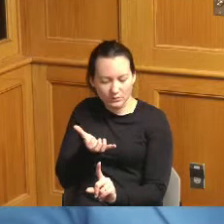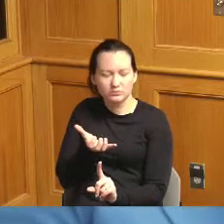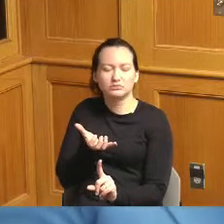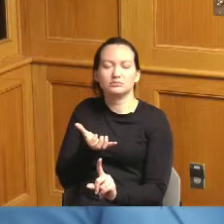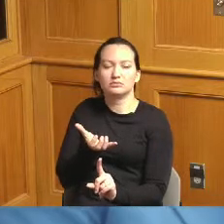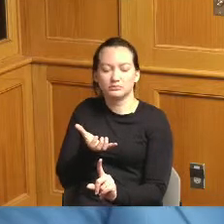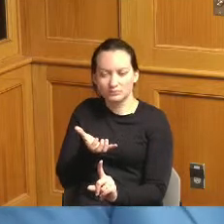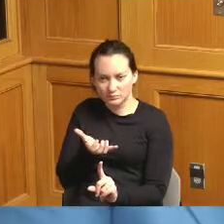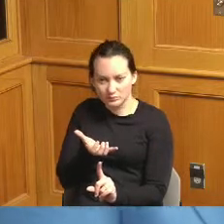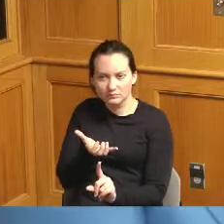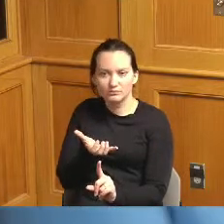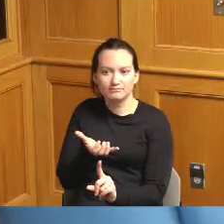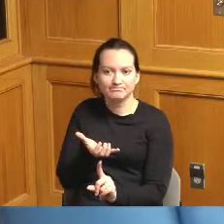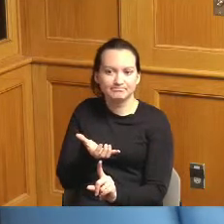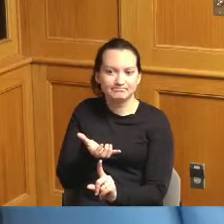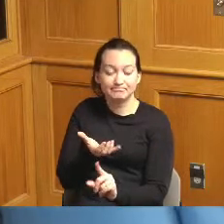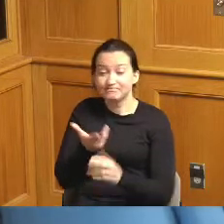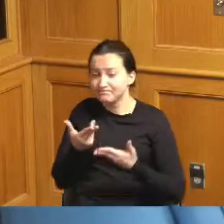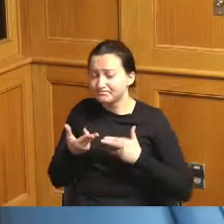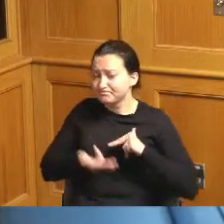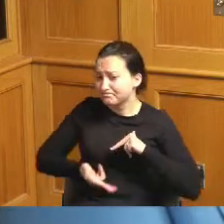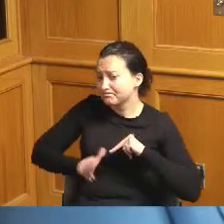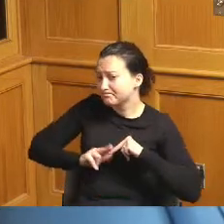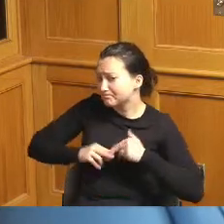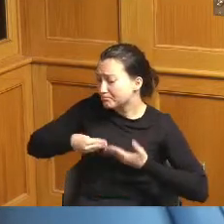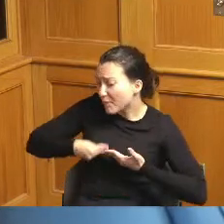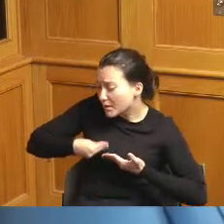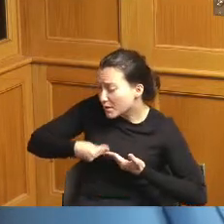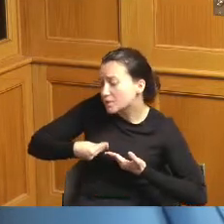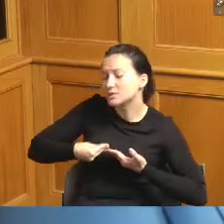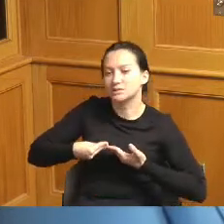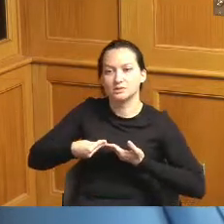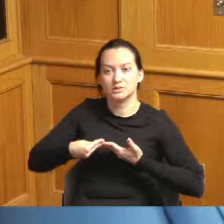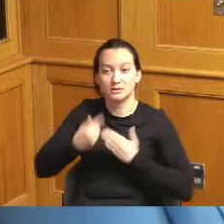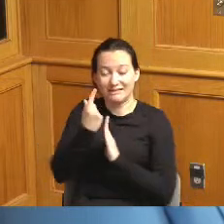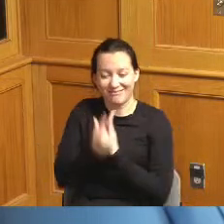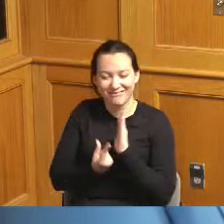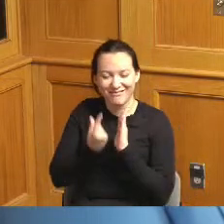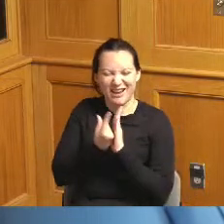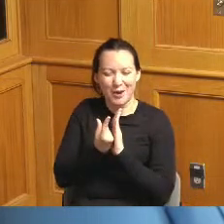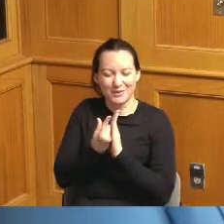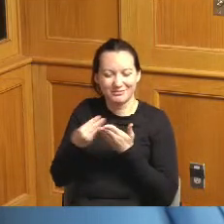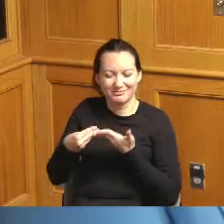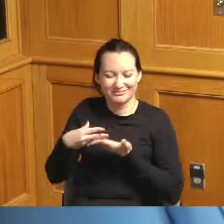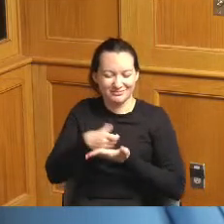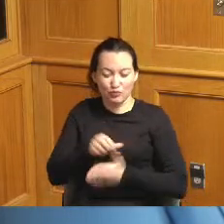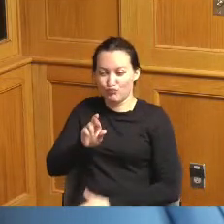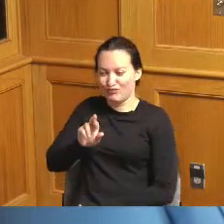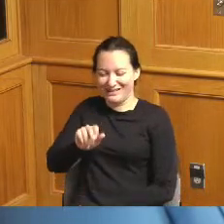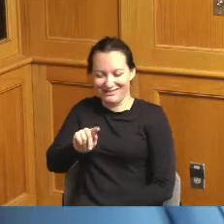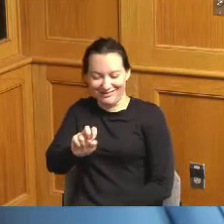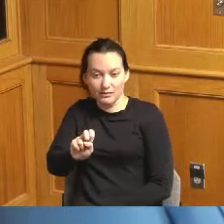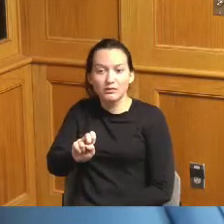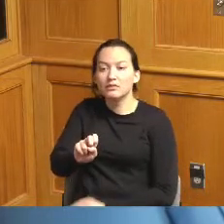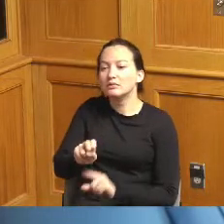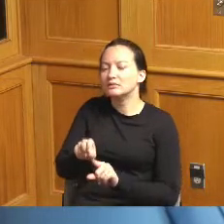for some additional funding and up the hourly rate but you also mentioned that that's not